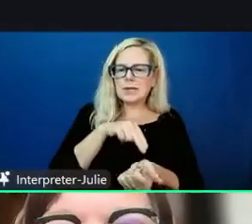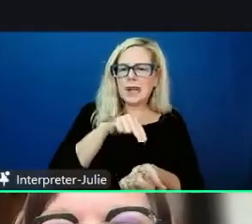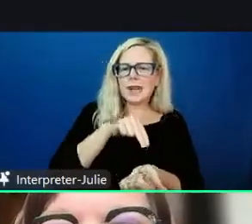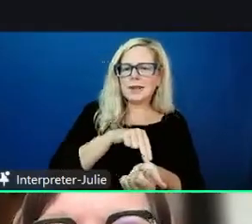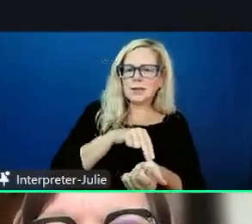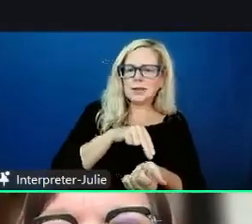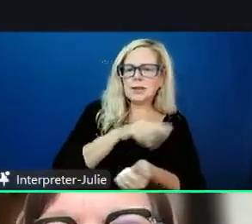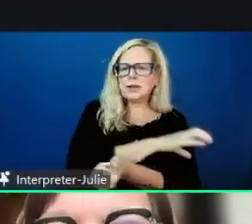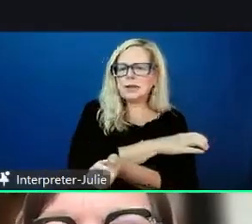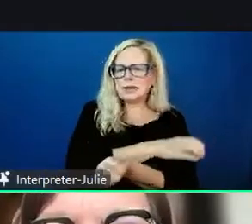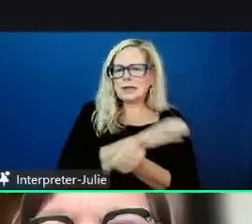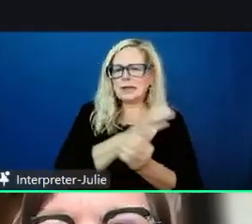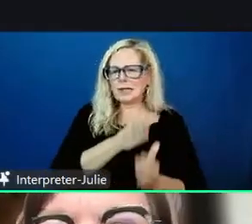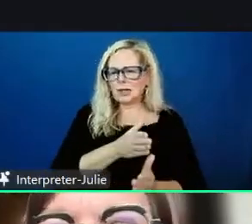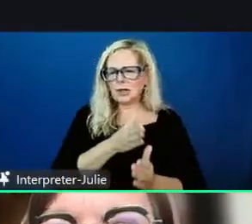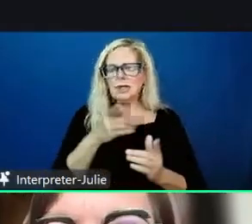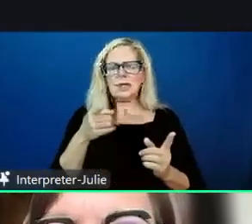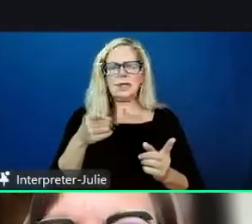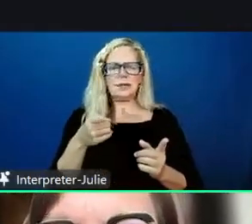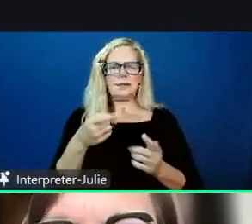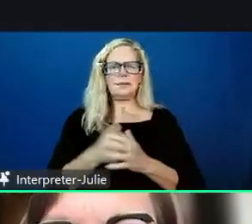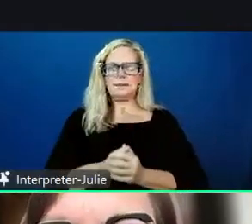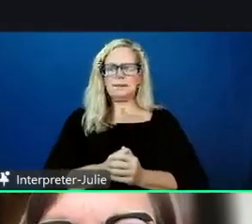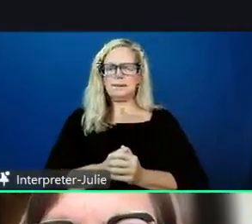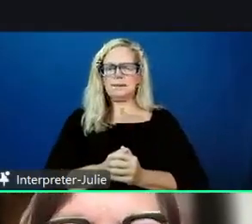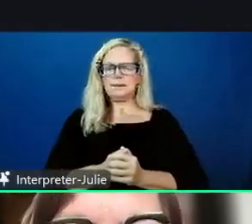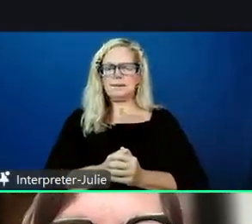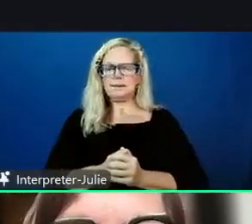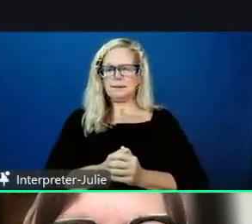communication approaches that best meet the abilities and needs of the person